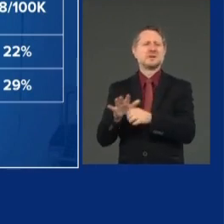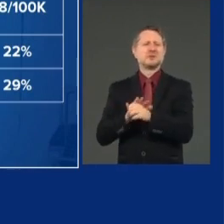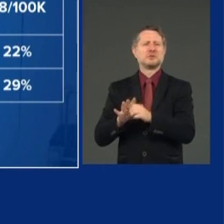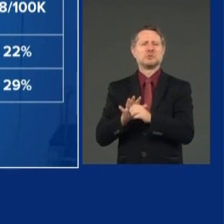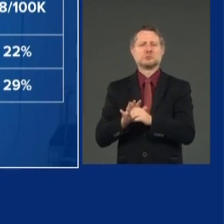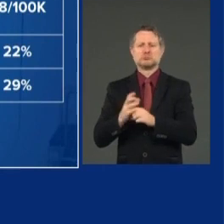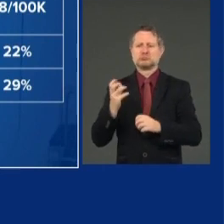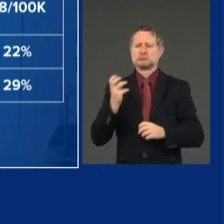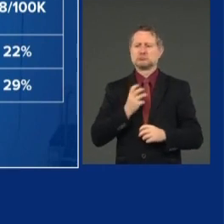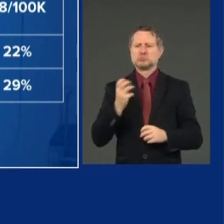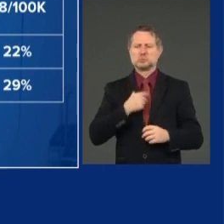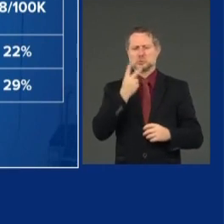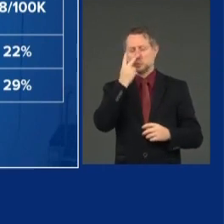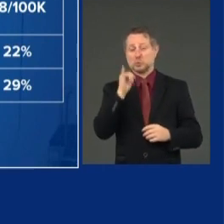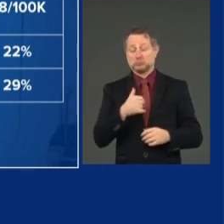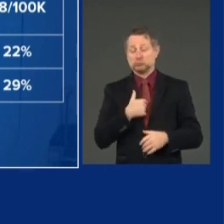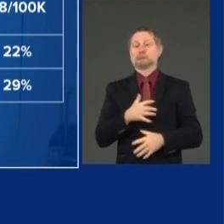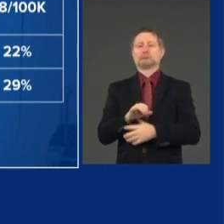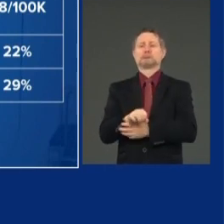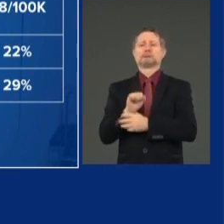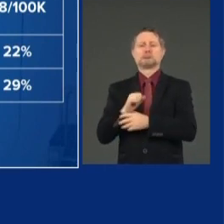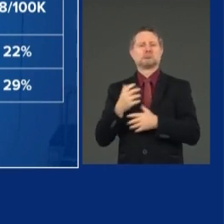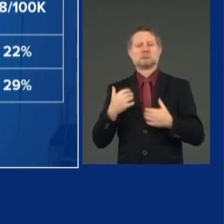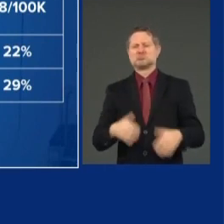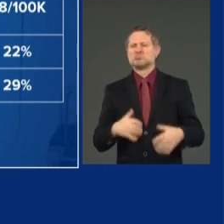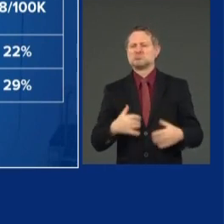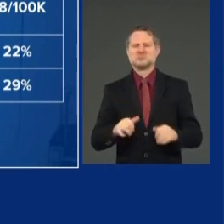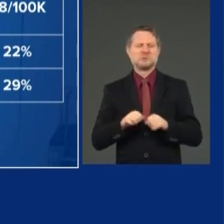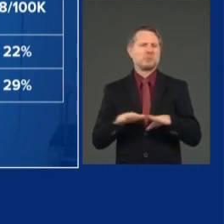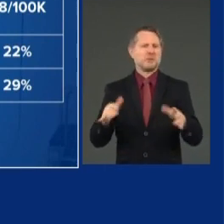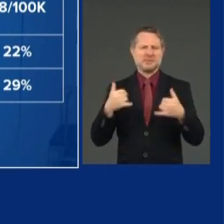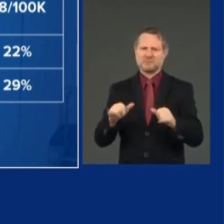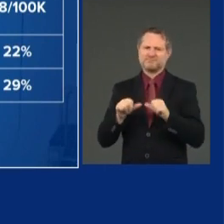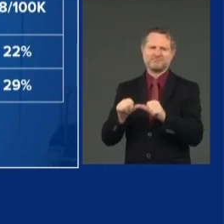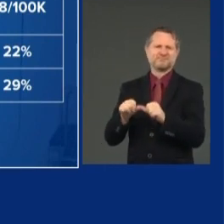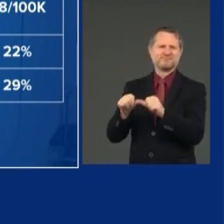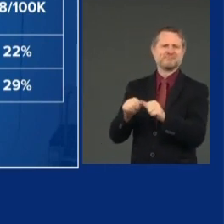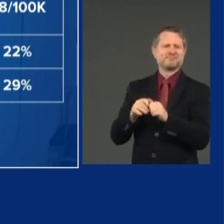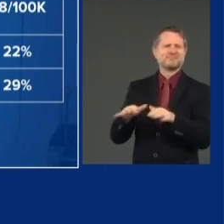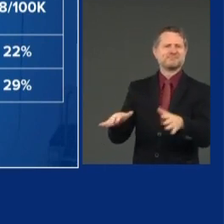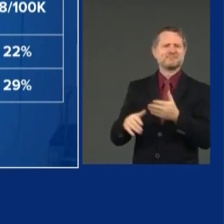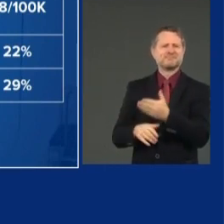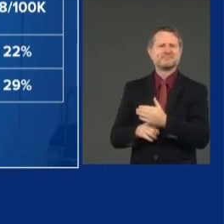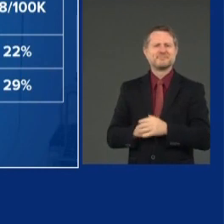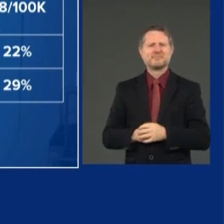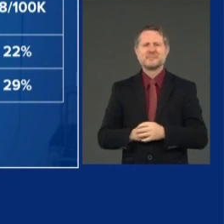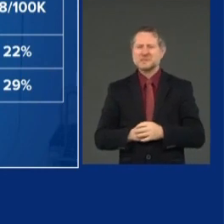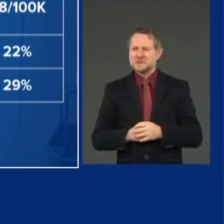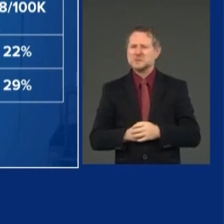RATE OF HOSPITALIZATION.